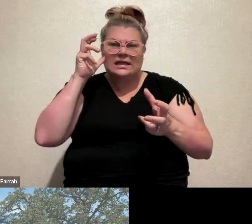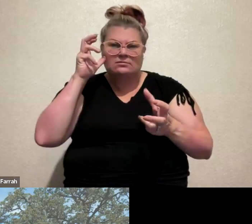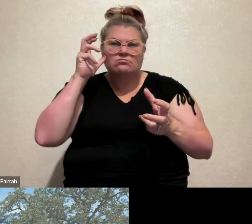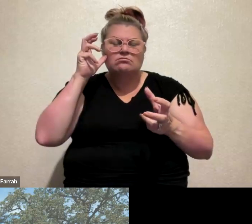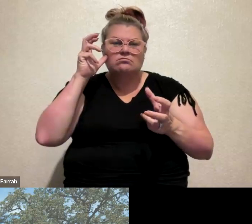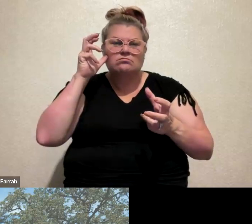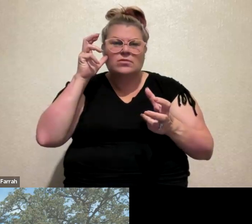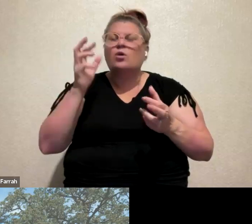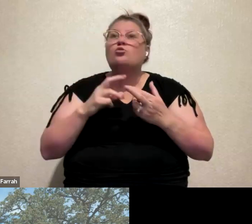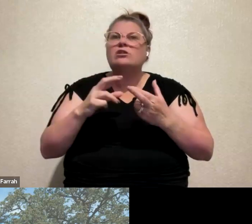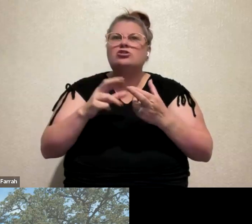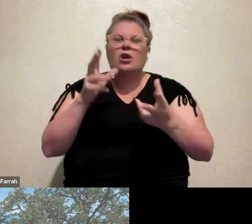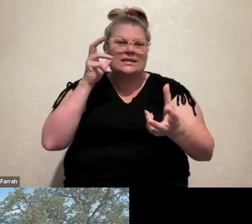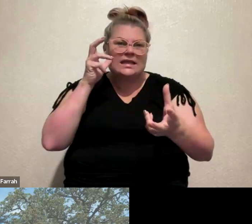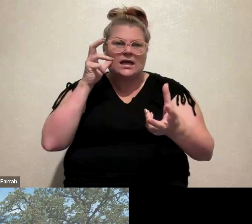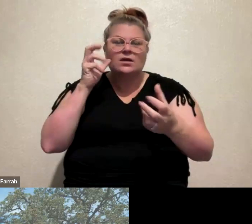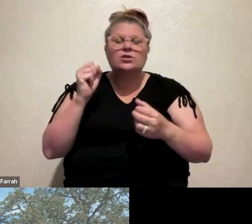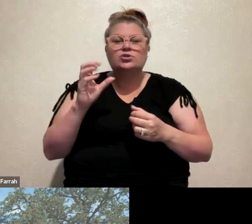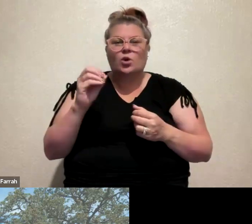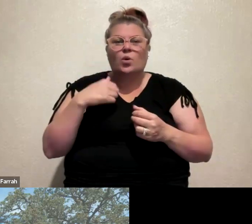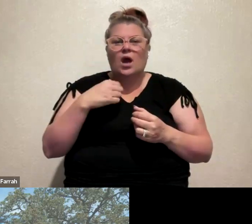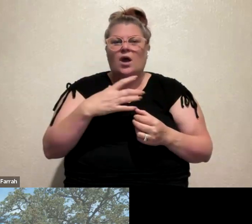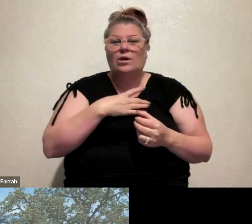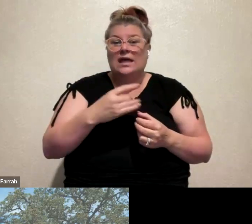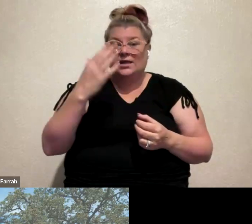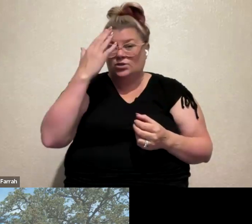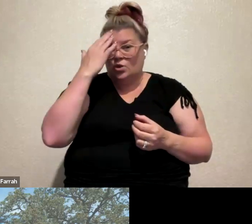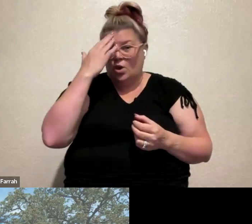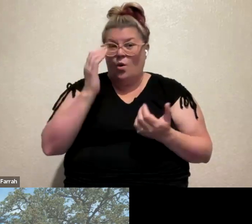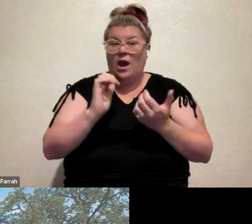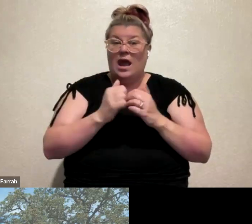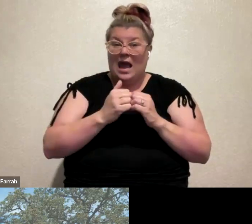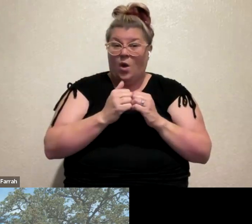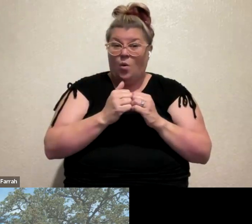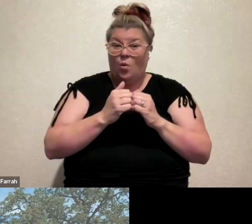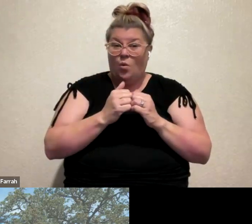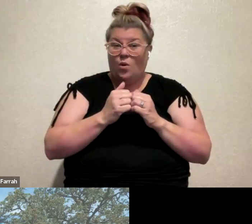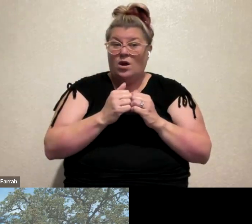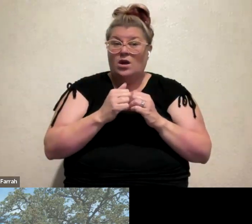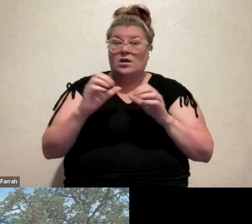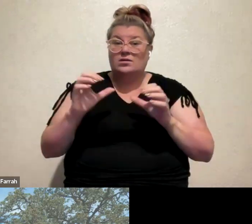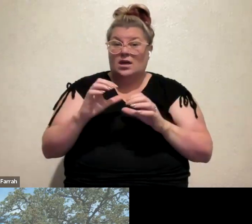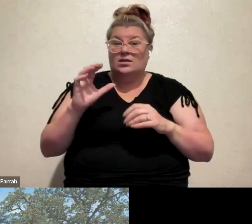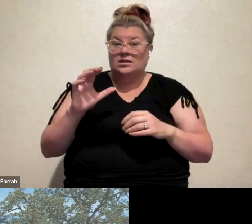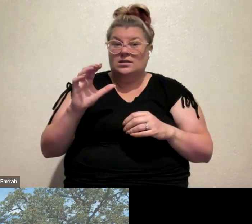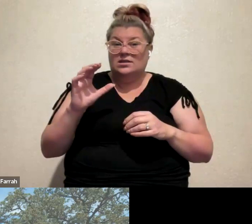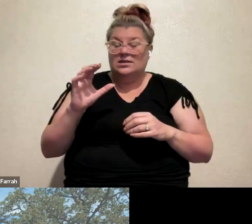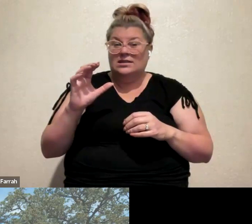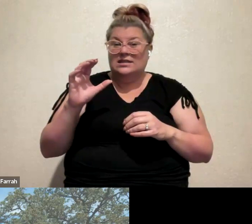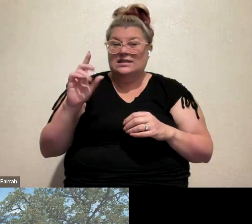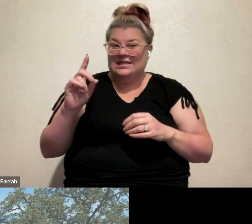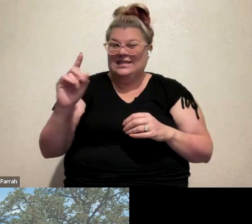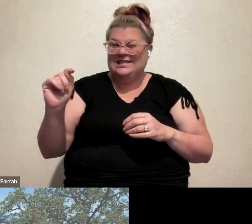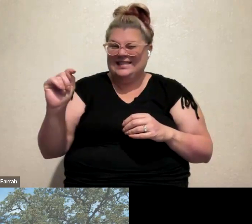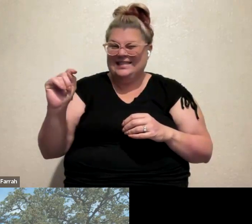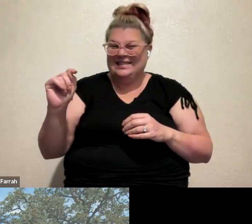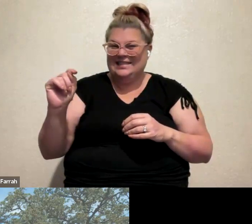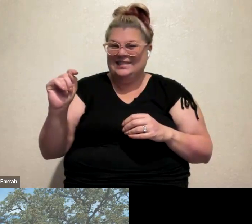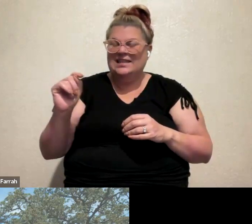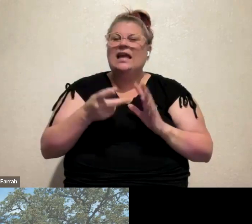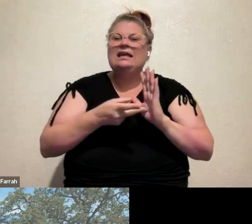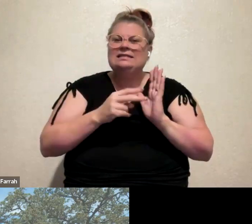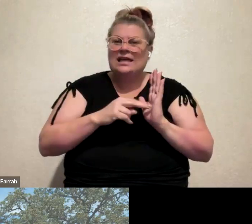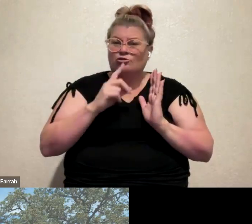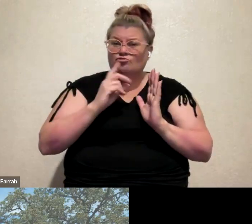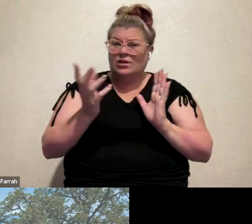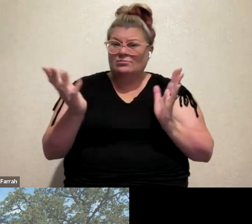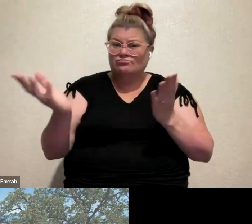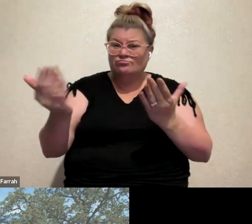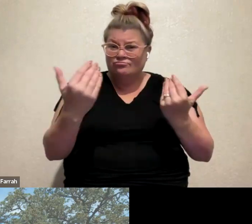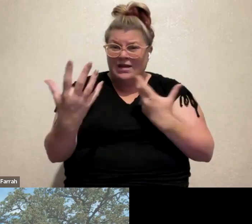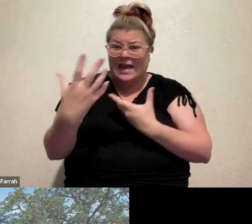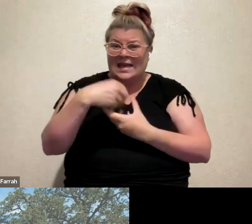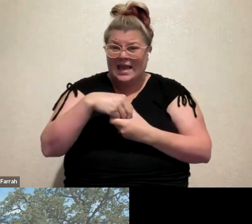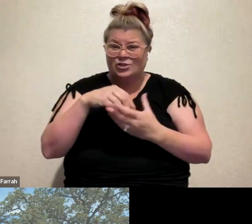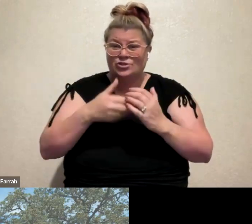regional listening. So I'd like to know how does CDT intend to really engage community partners